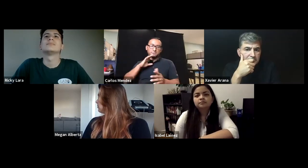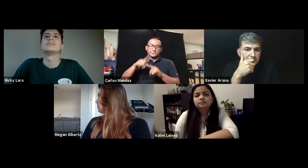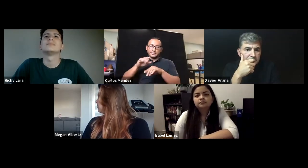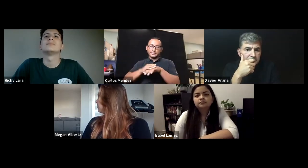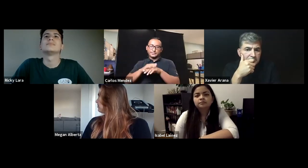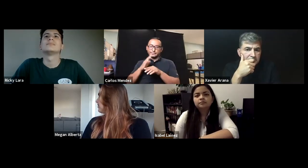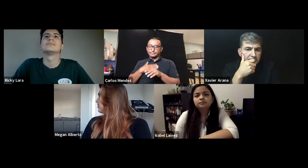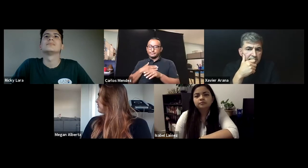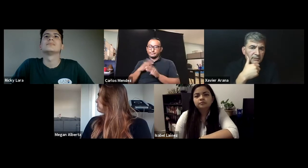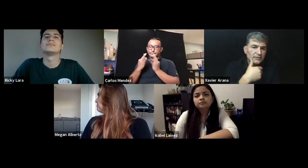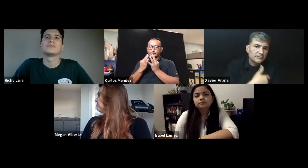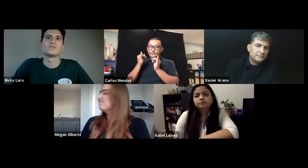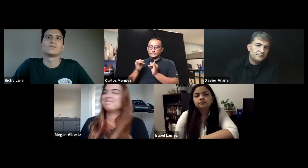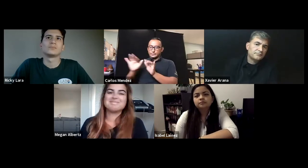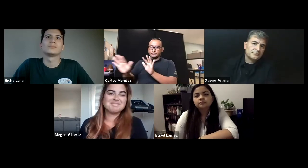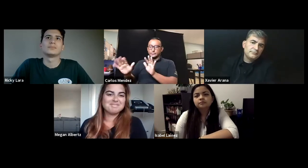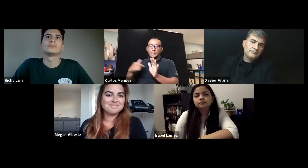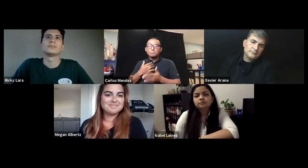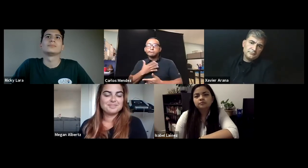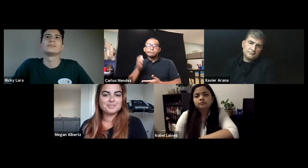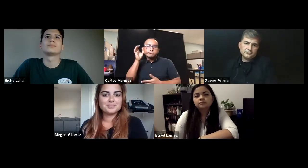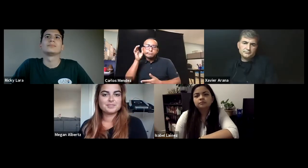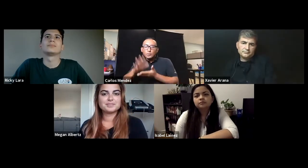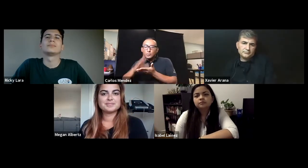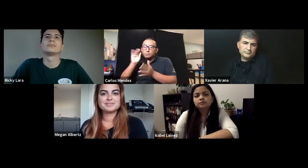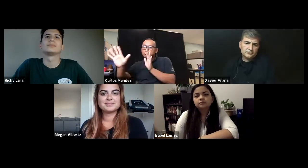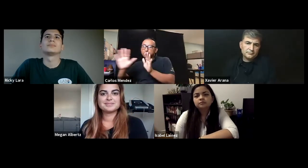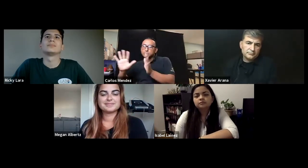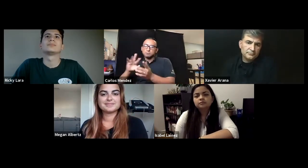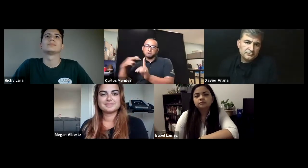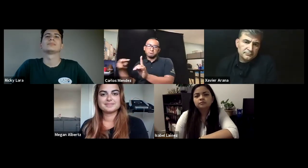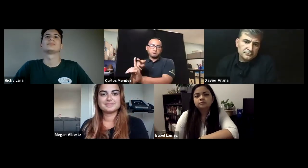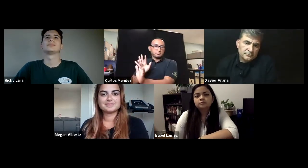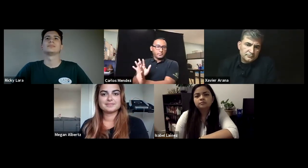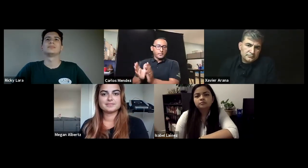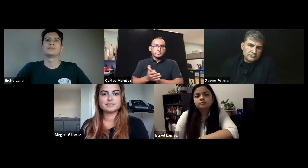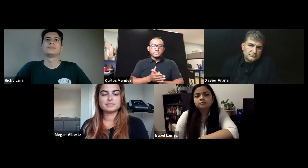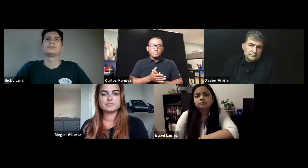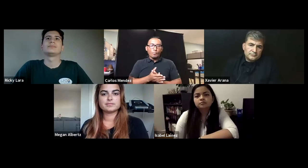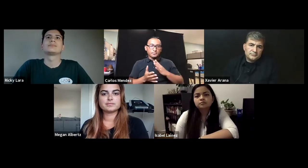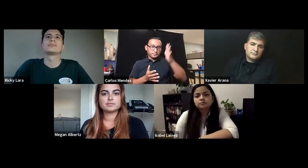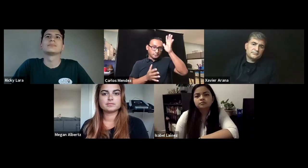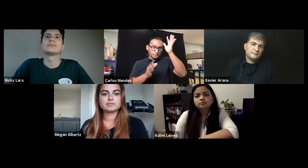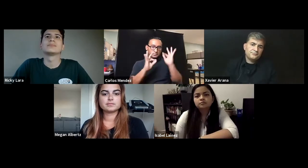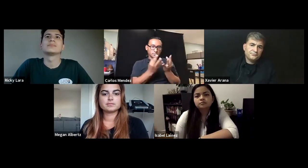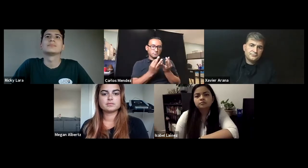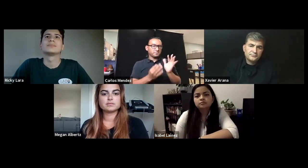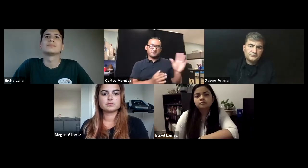We're kind of Christian and Eastern, um, so there are different perspectives.